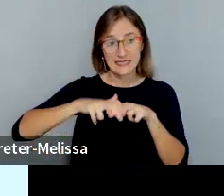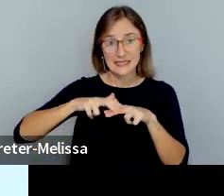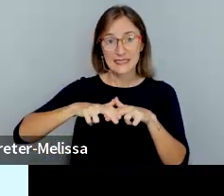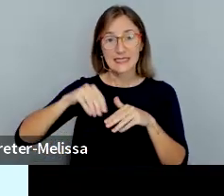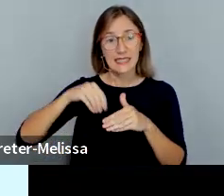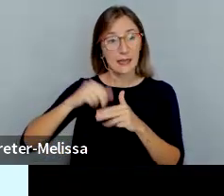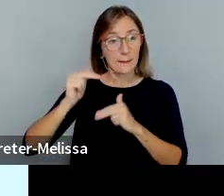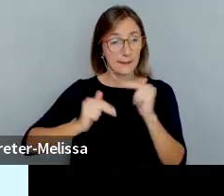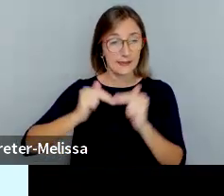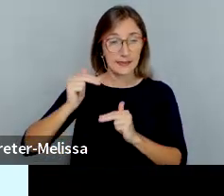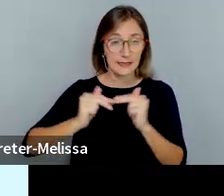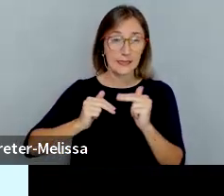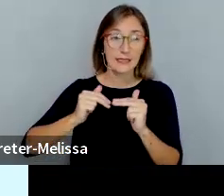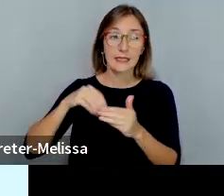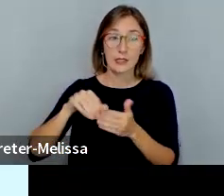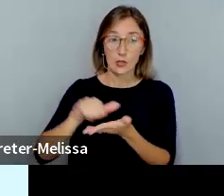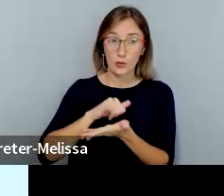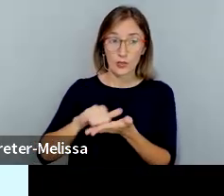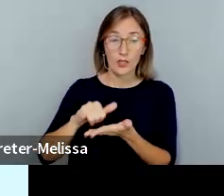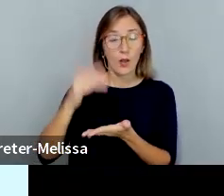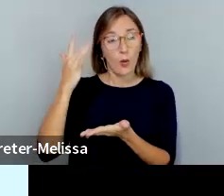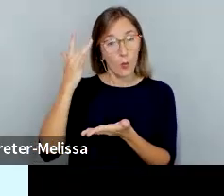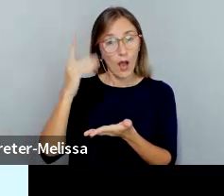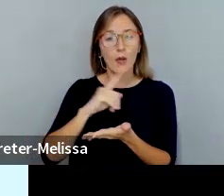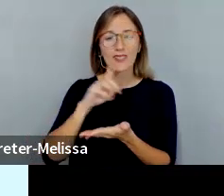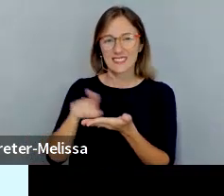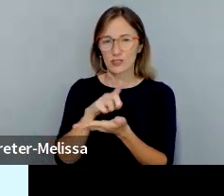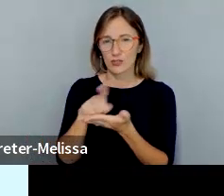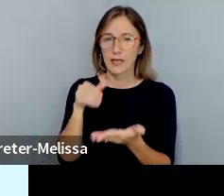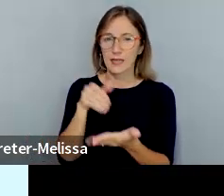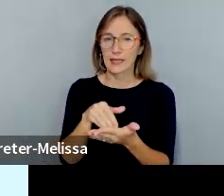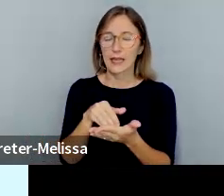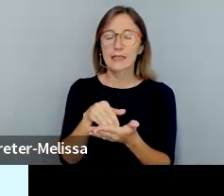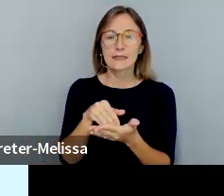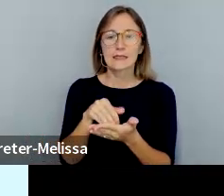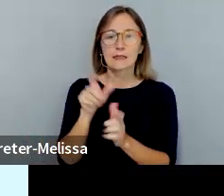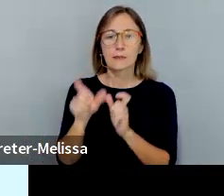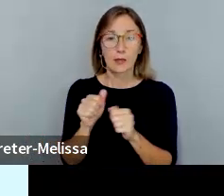timeline that we started earlier. In 1935, the league for the physically